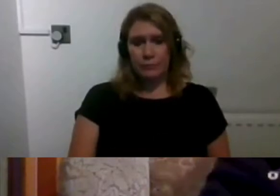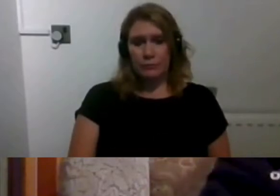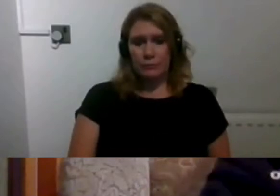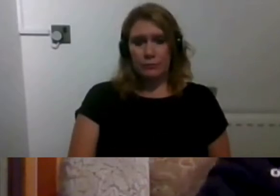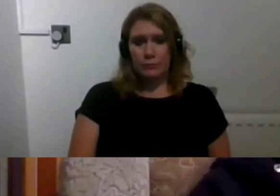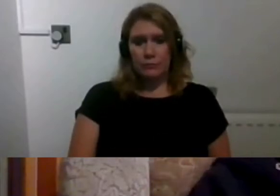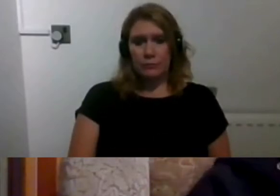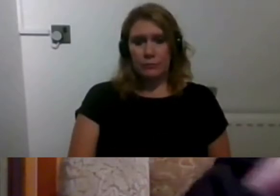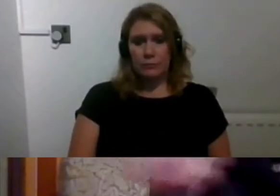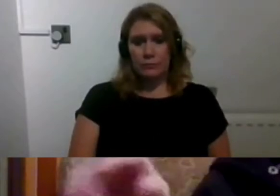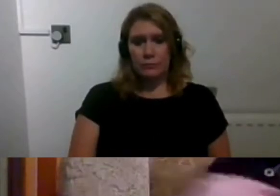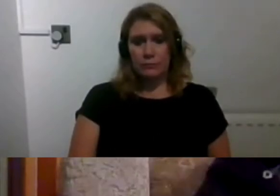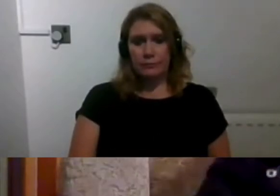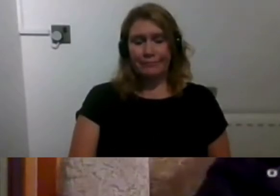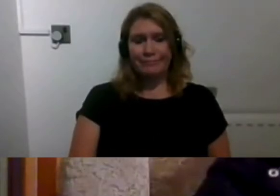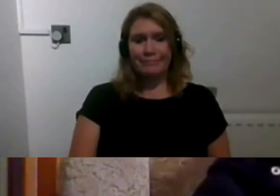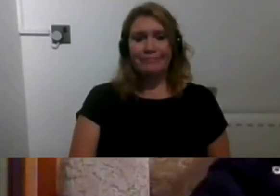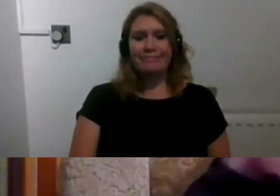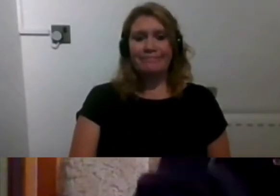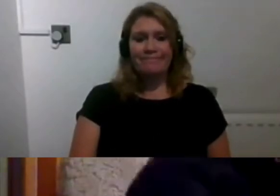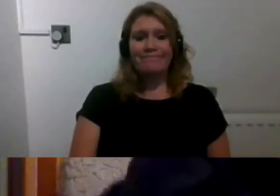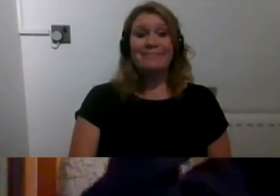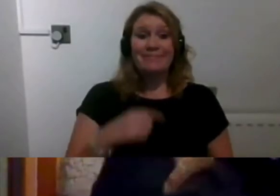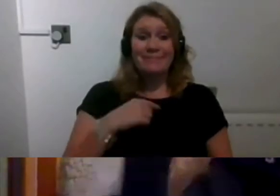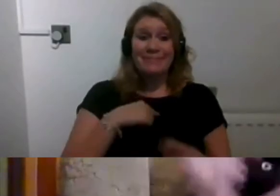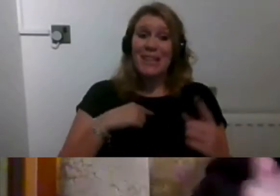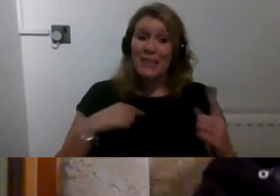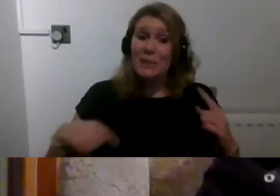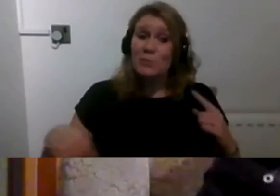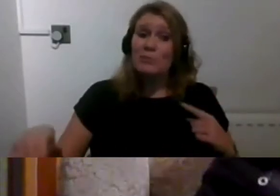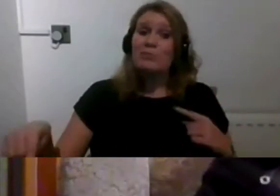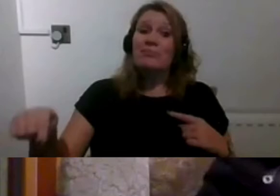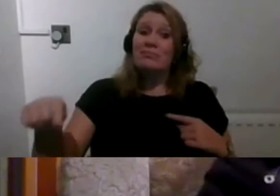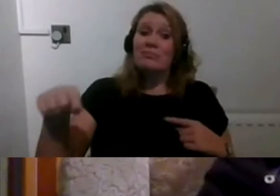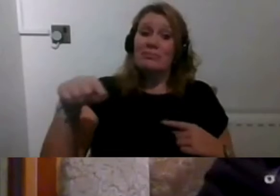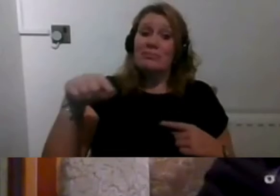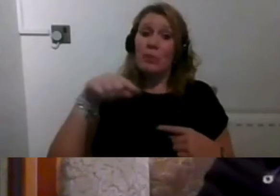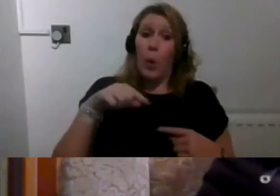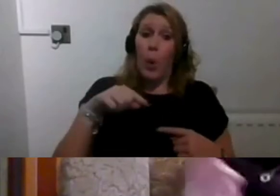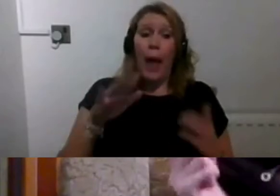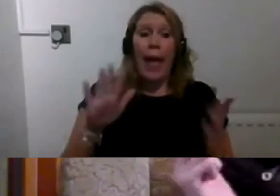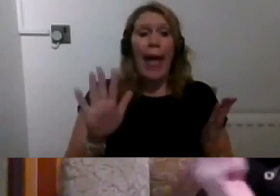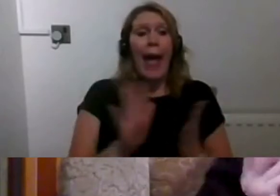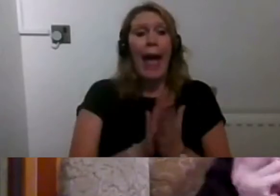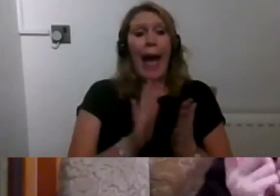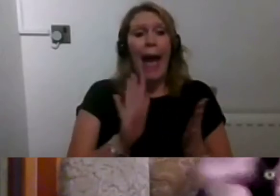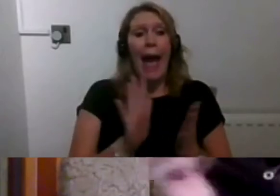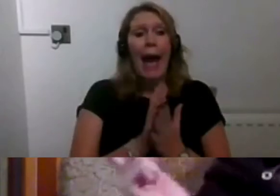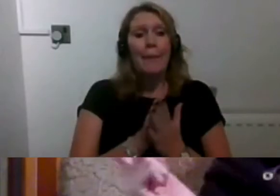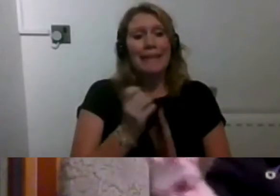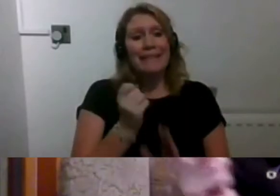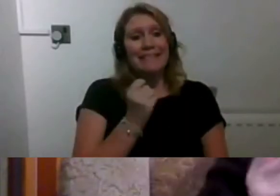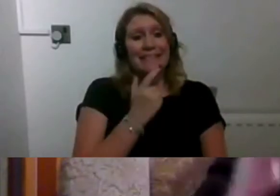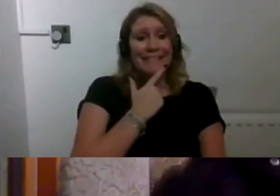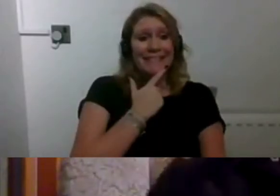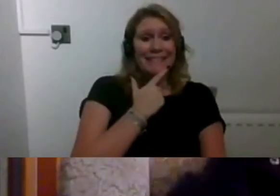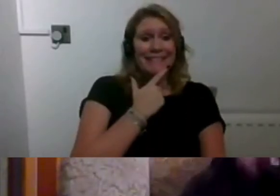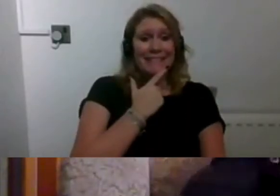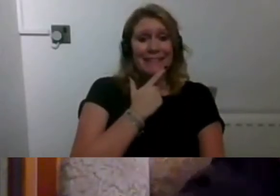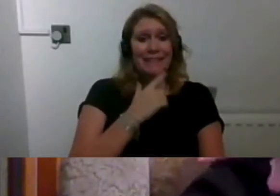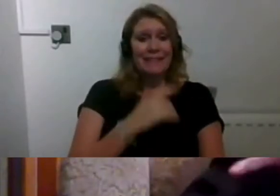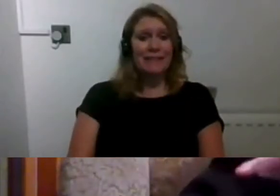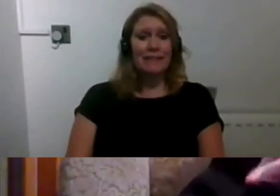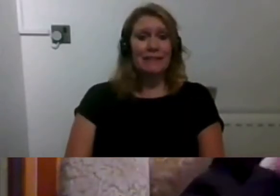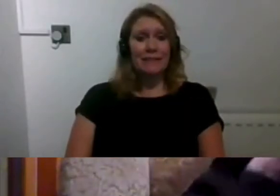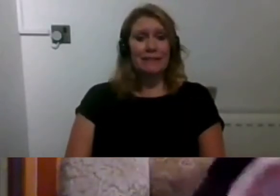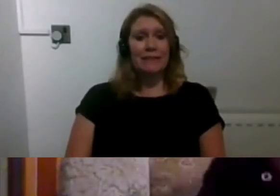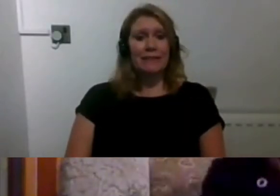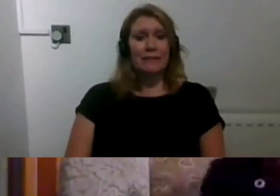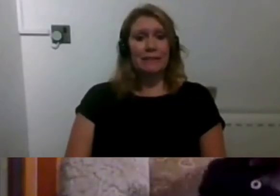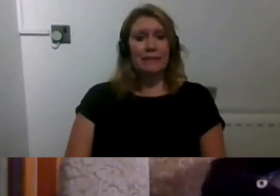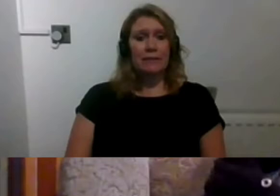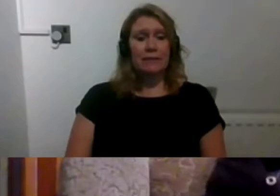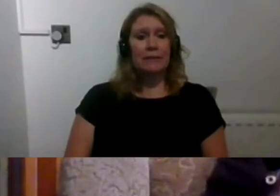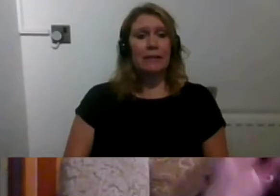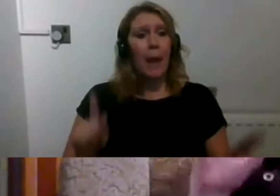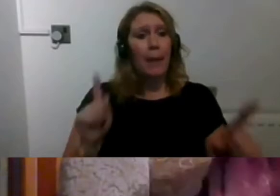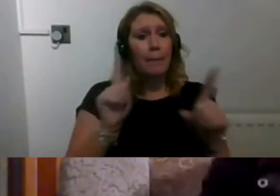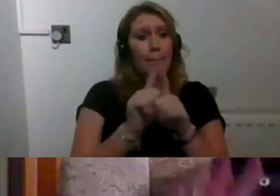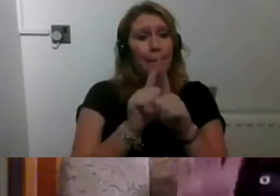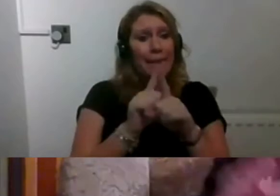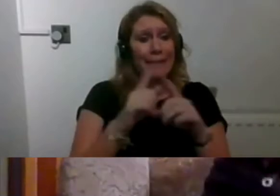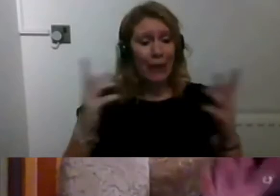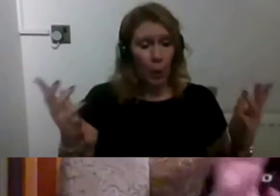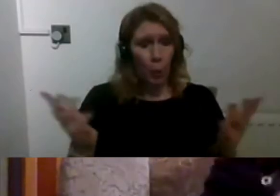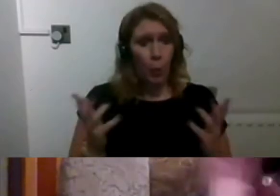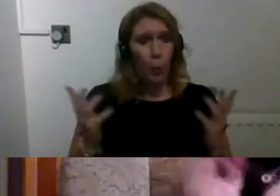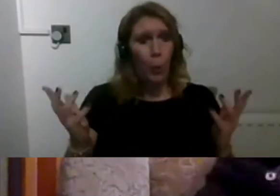We are all happy meeting on the computer.